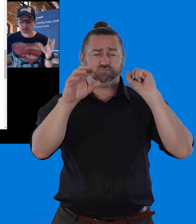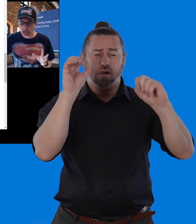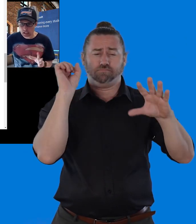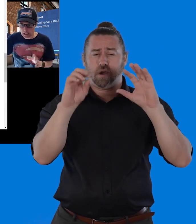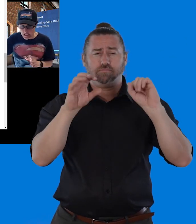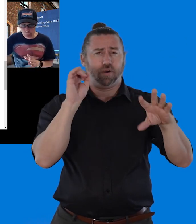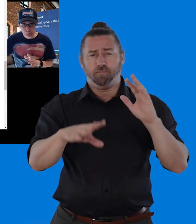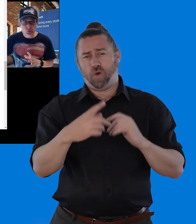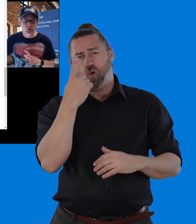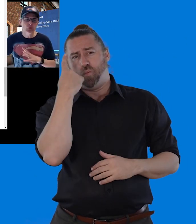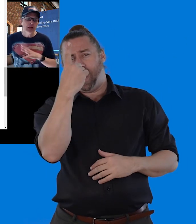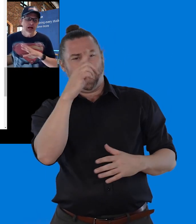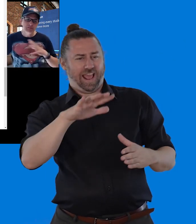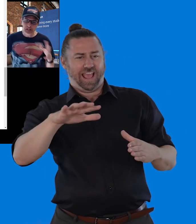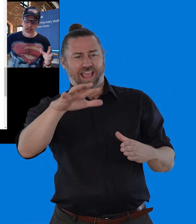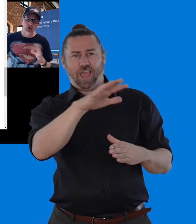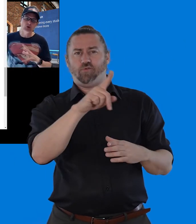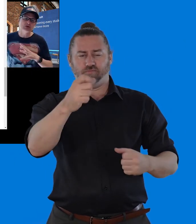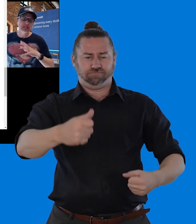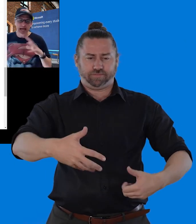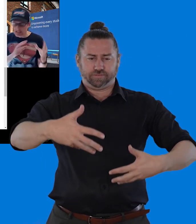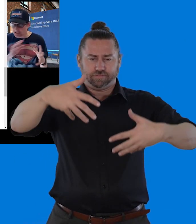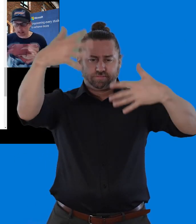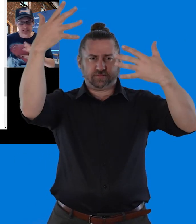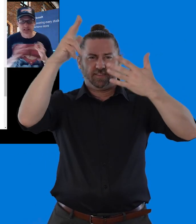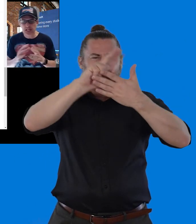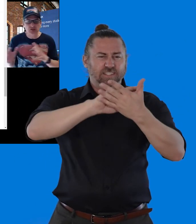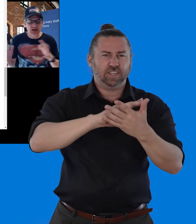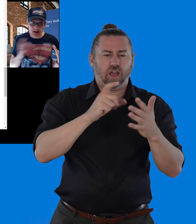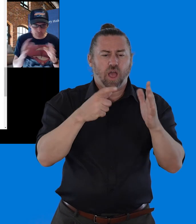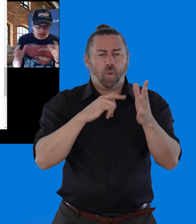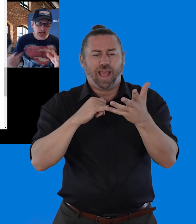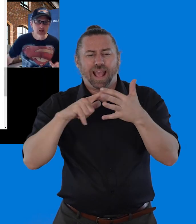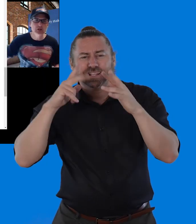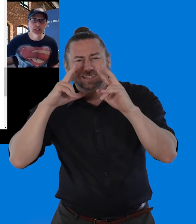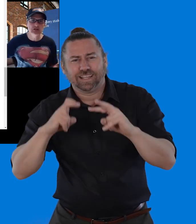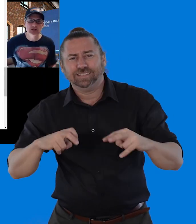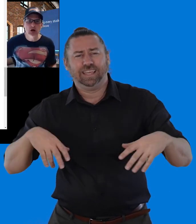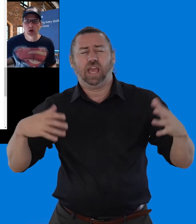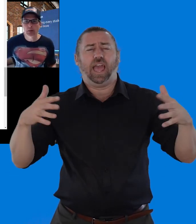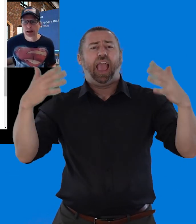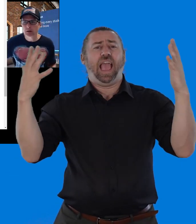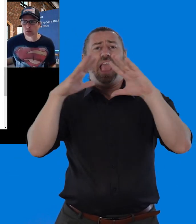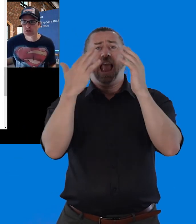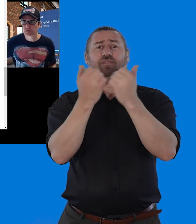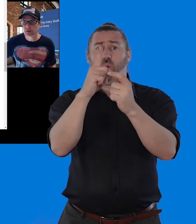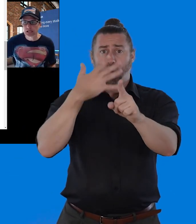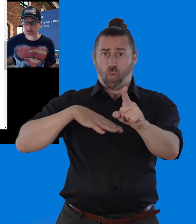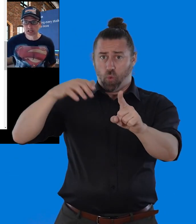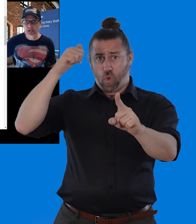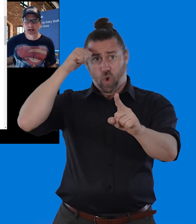There's click-through videos, case studies, et cetera. Everything that you need to know about Immersive Reader is here.